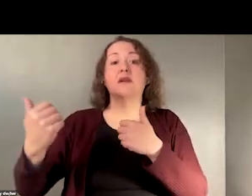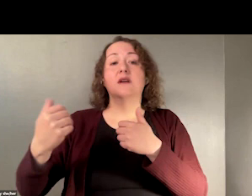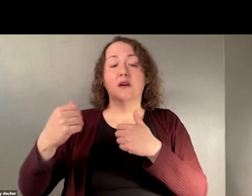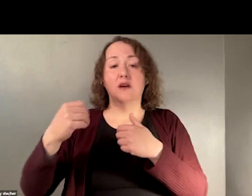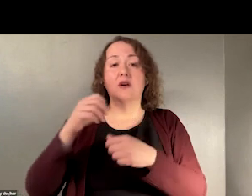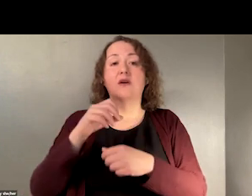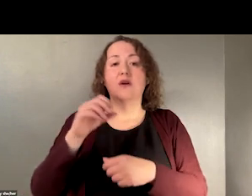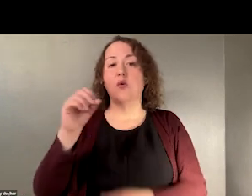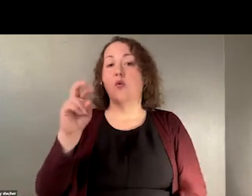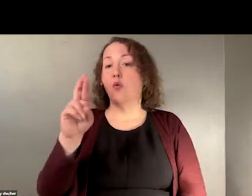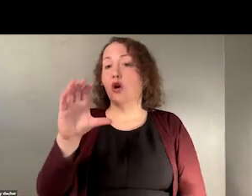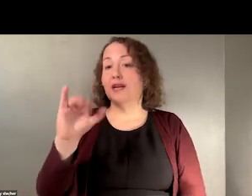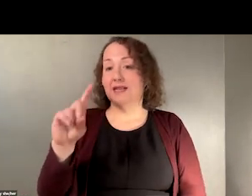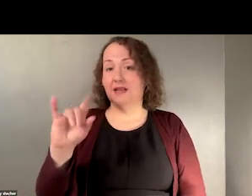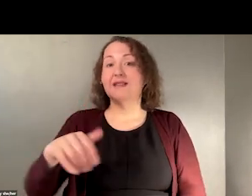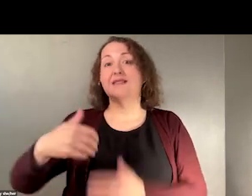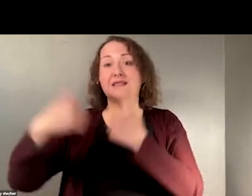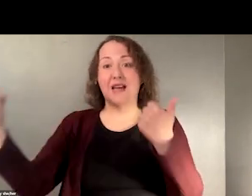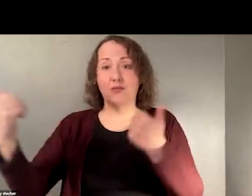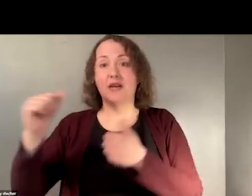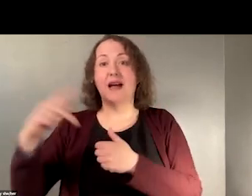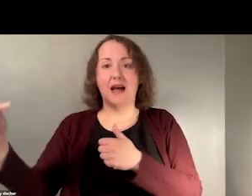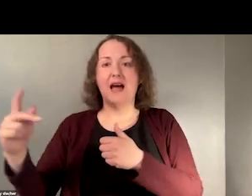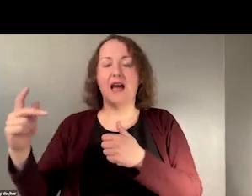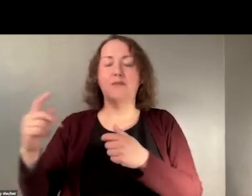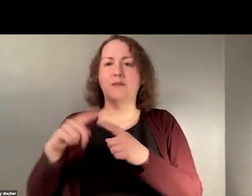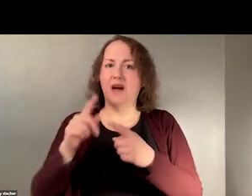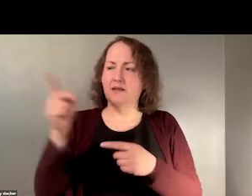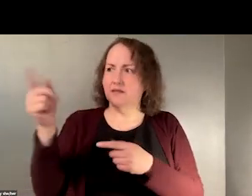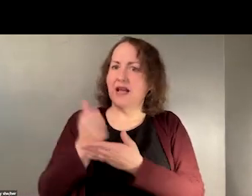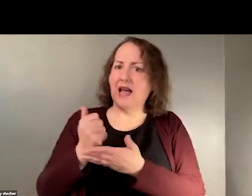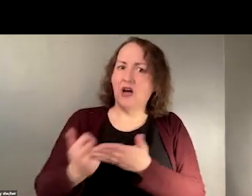ORCID is the main one and this can help you quickly gather information,